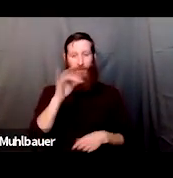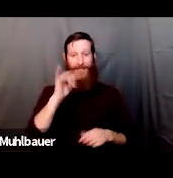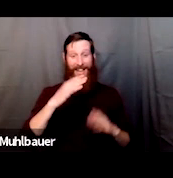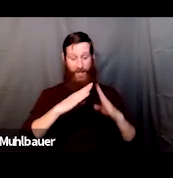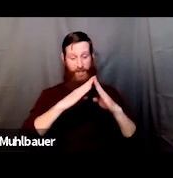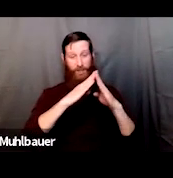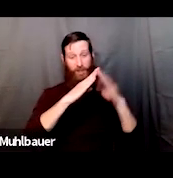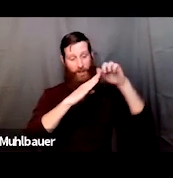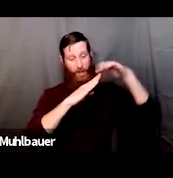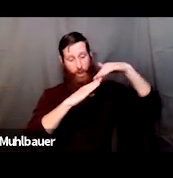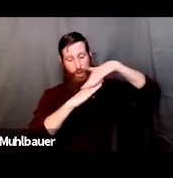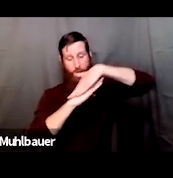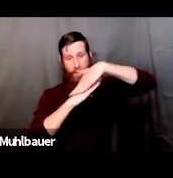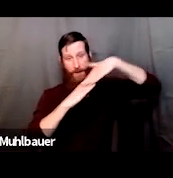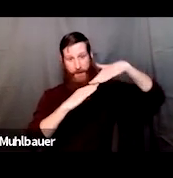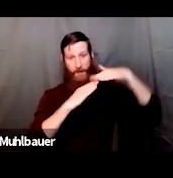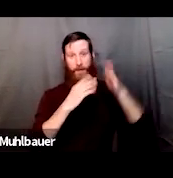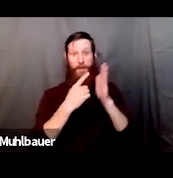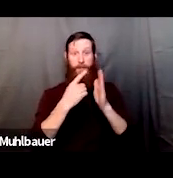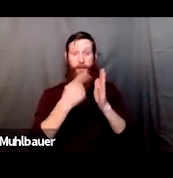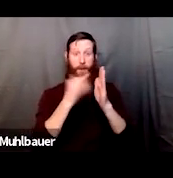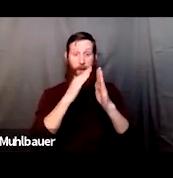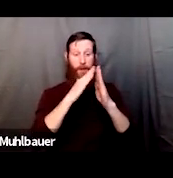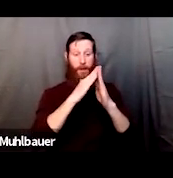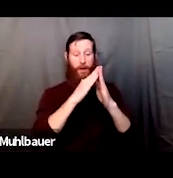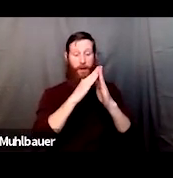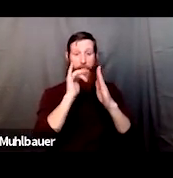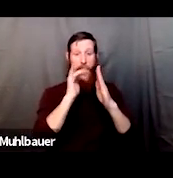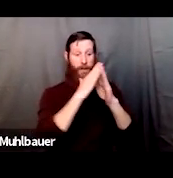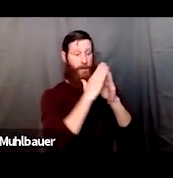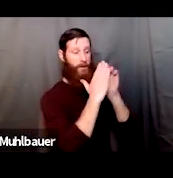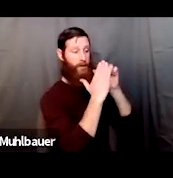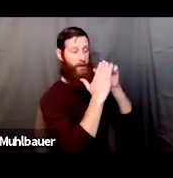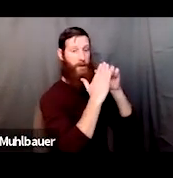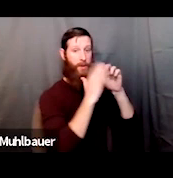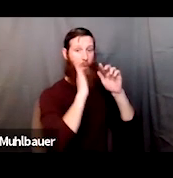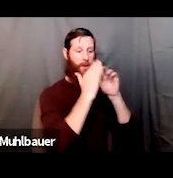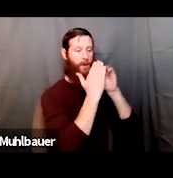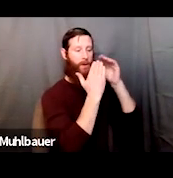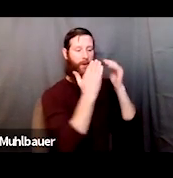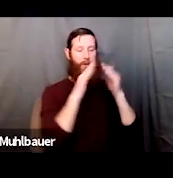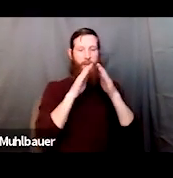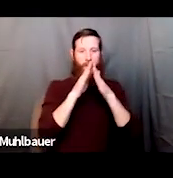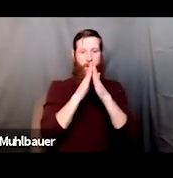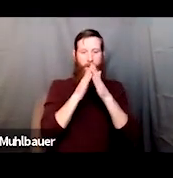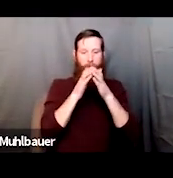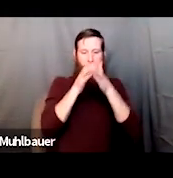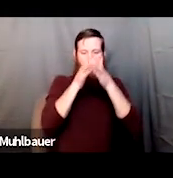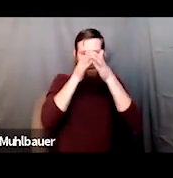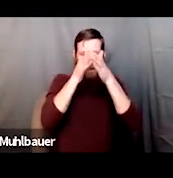as either a "C" (a convexity) where it rolls over and there is a steep zone right in here